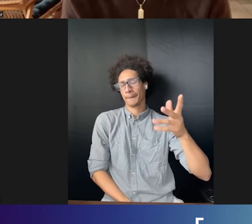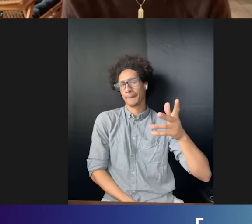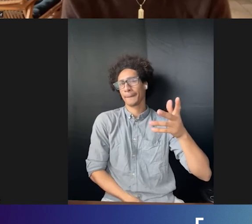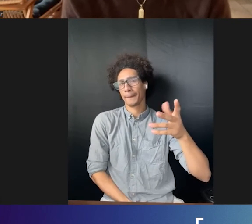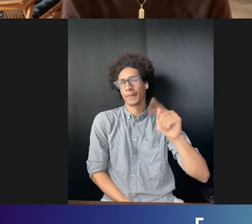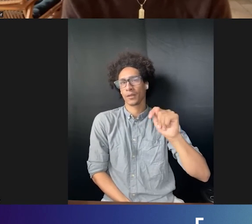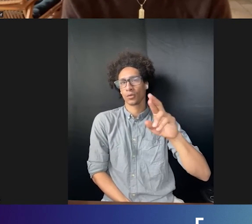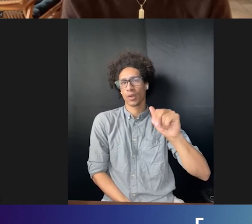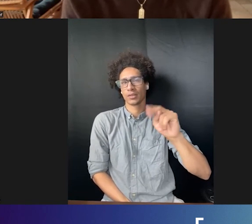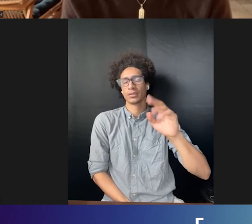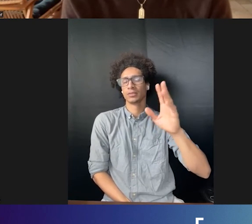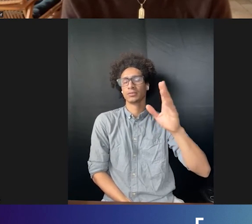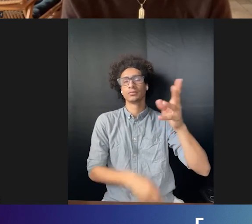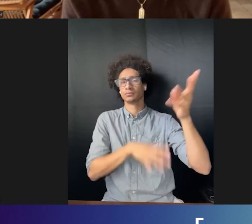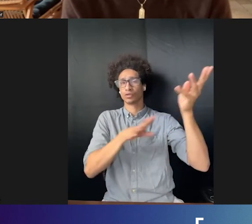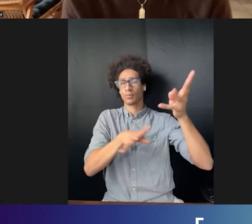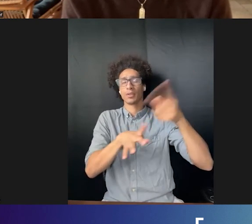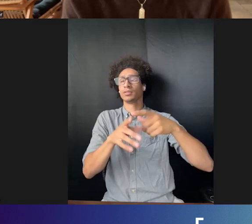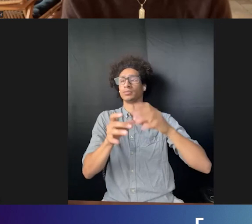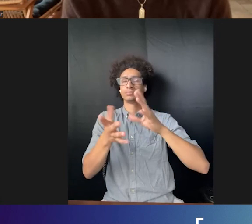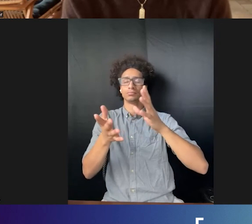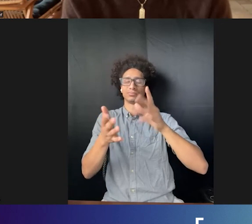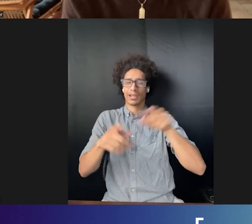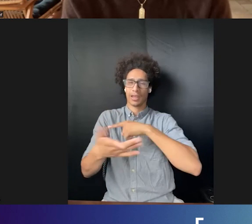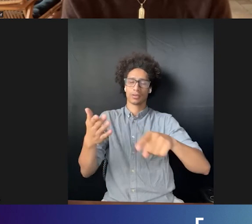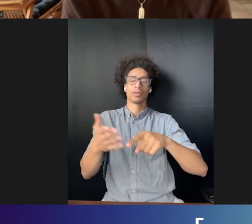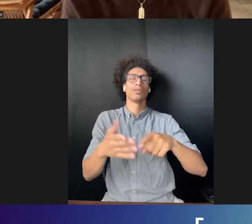So that's that's a really interesting trend, especially as we head into a recession.